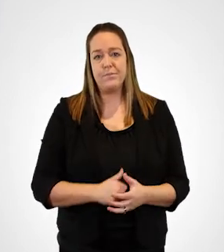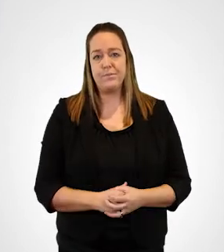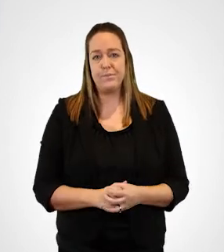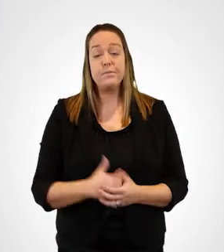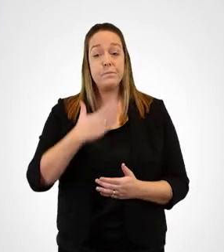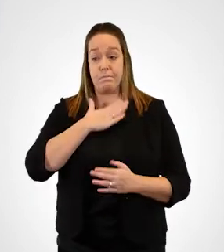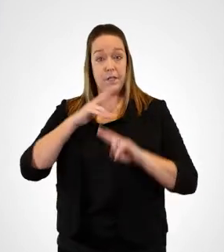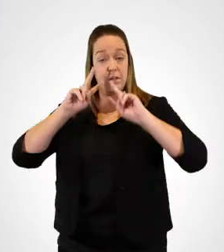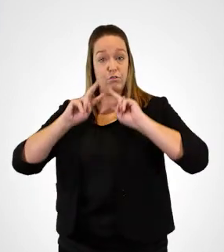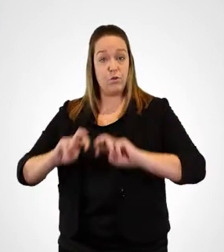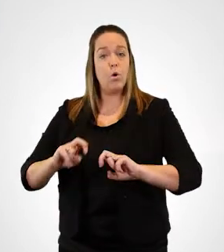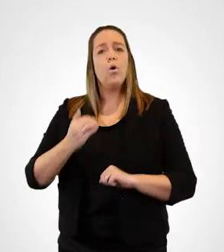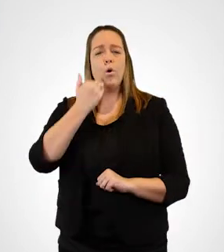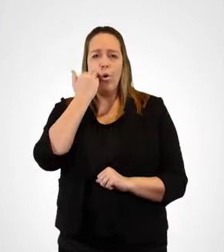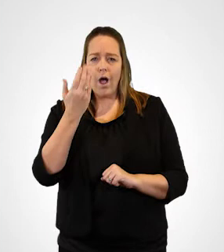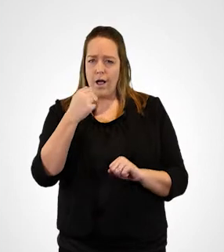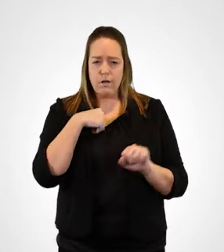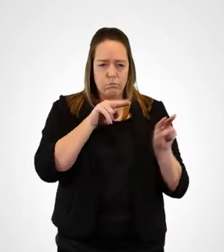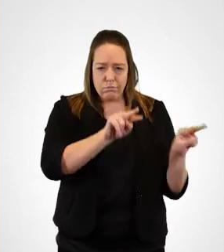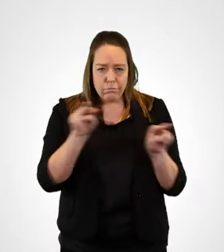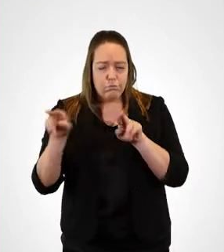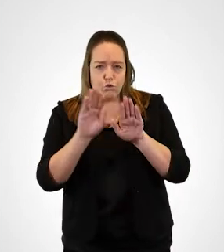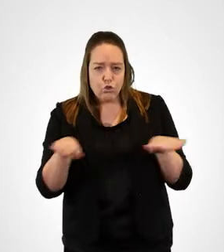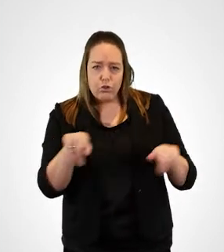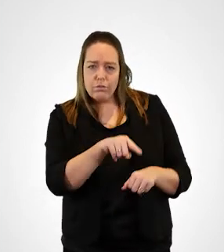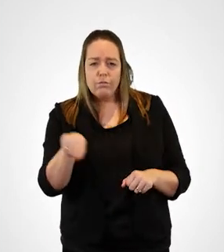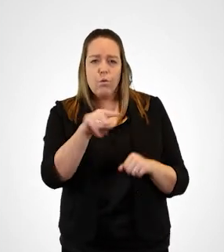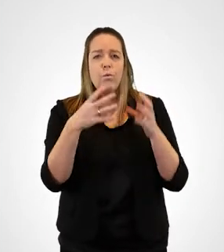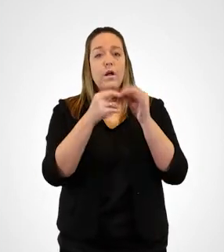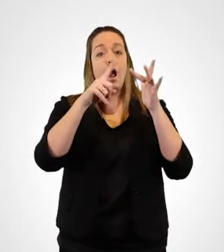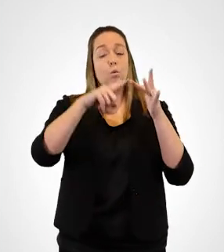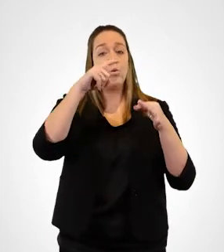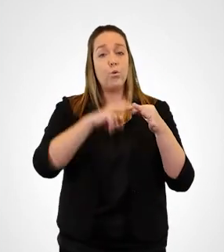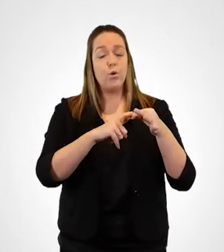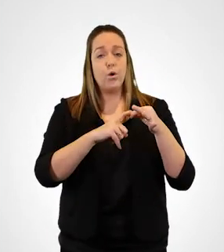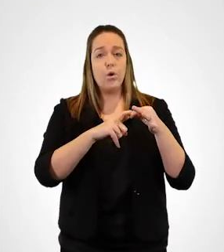So in my studies I've always looked at children who've got IQ